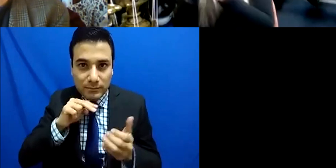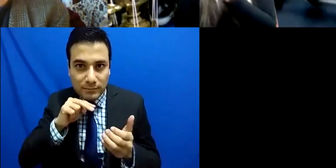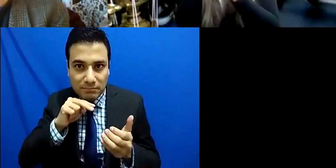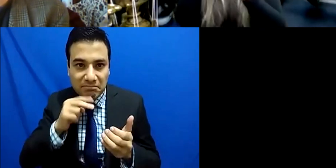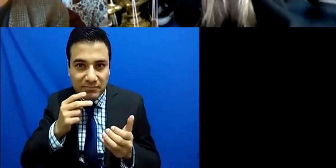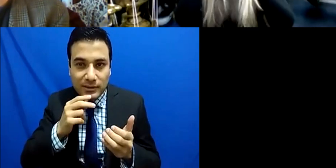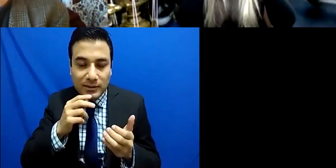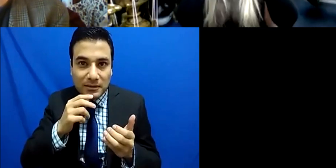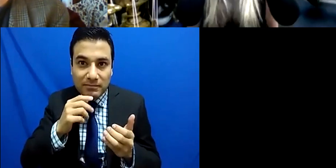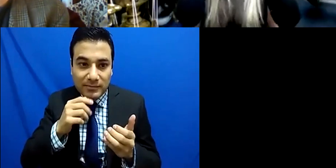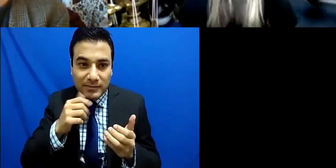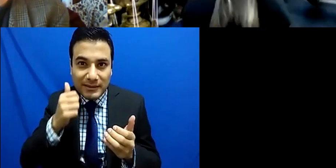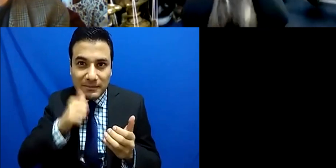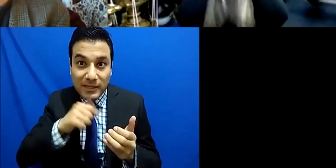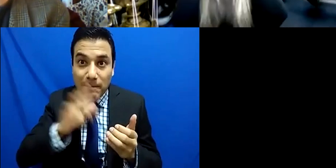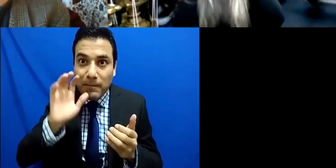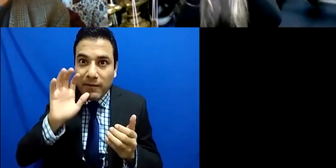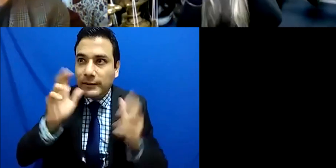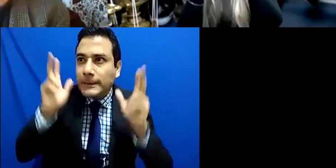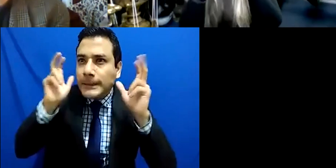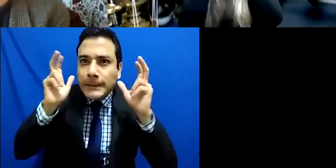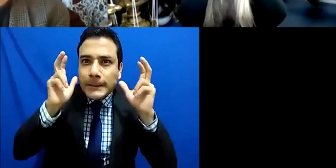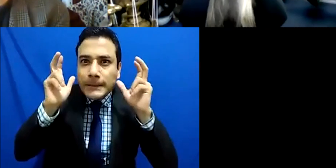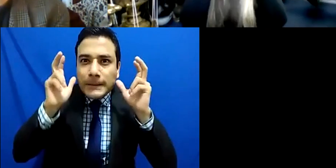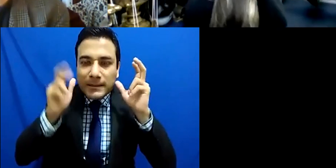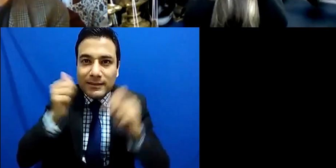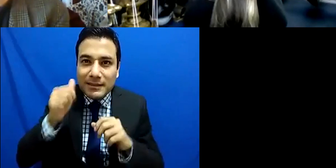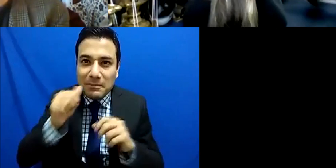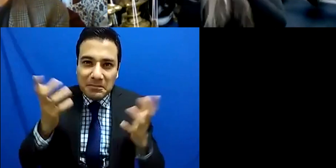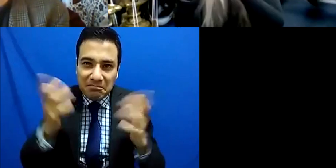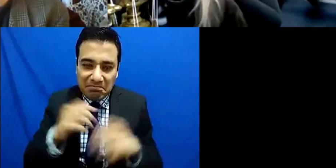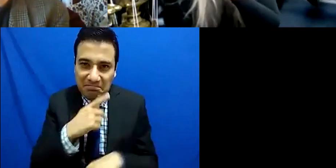a little finger moves little eye moves mouth loops whatever a gurgle whatever so it isn't